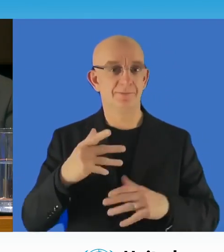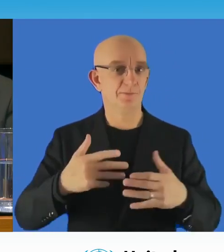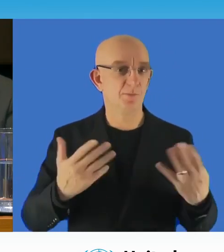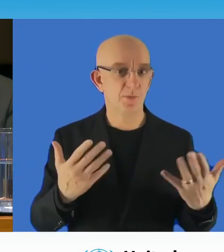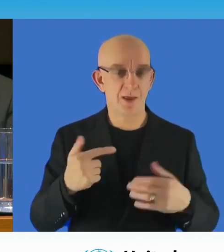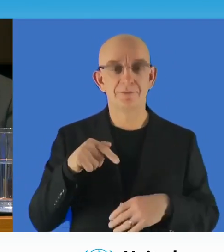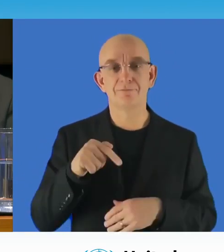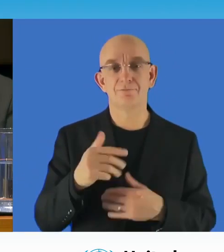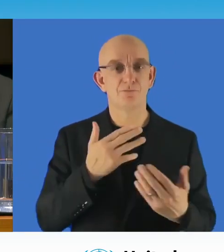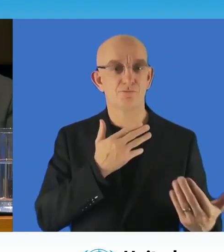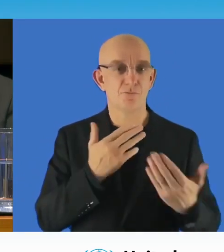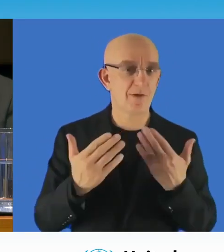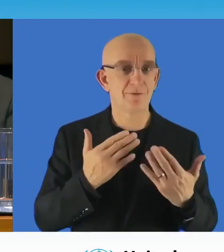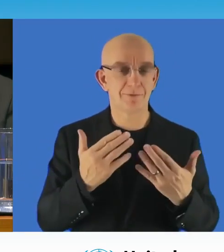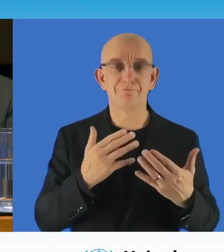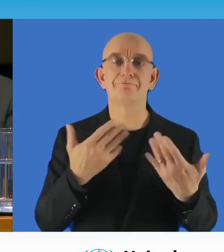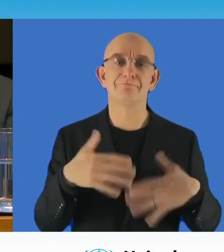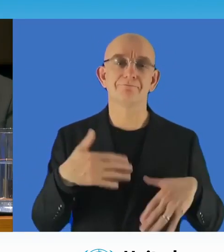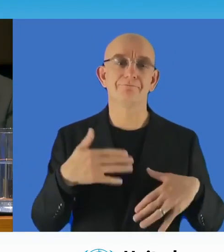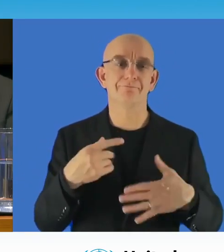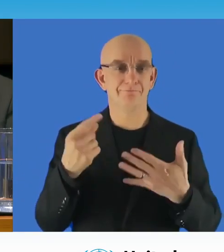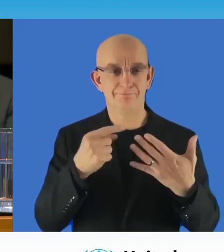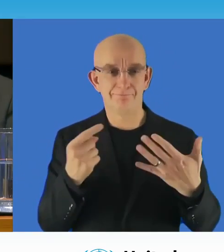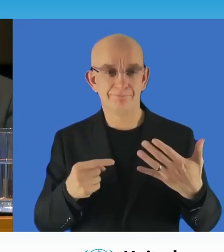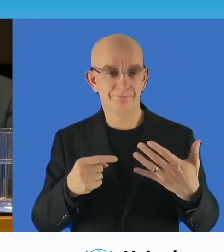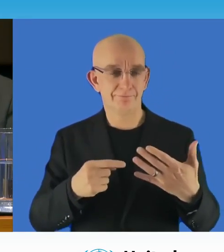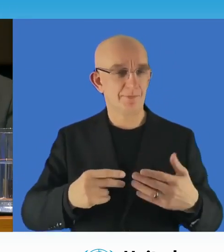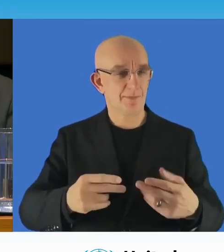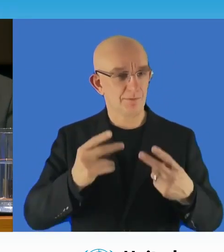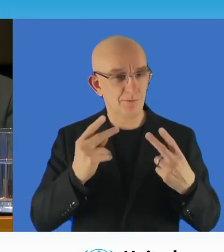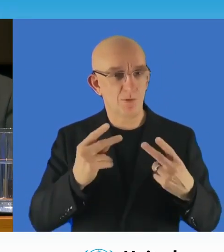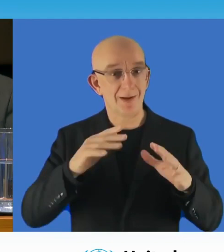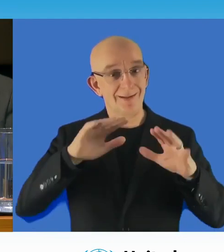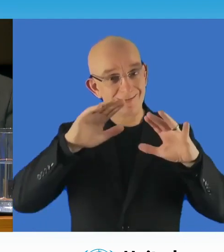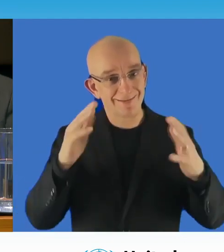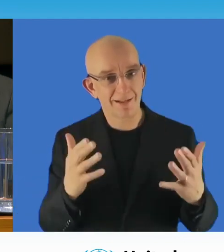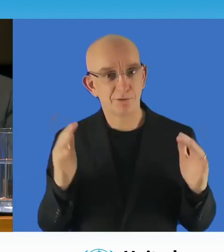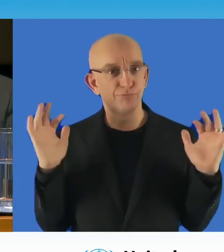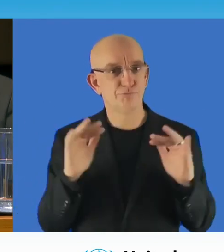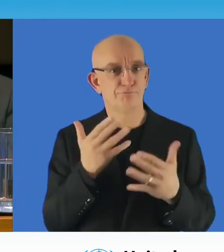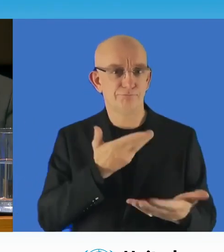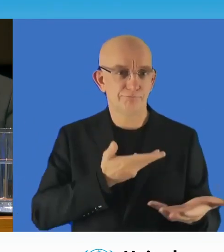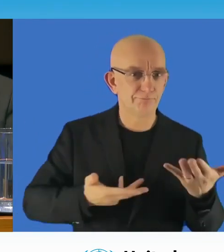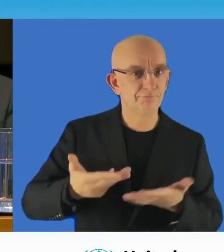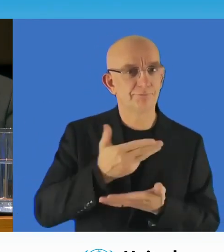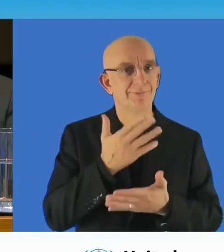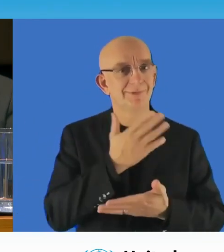on disability and rightly attracts delegates experts stakeholders and communities of persons